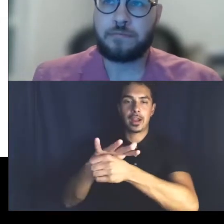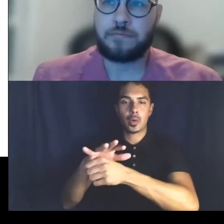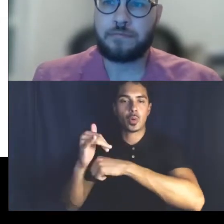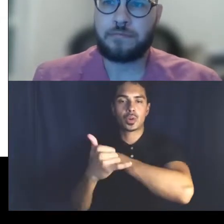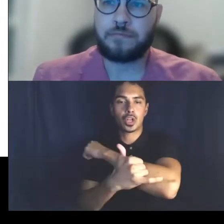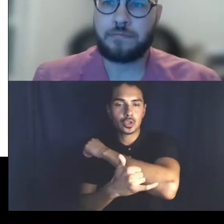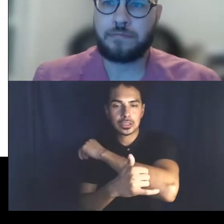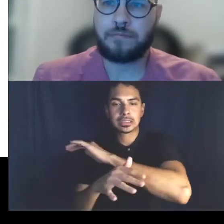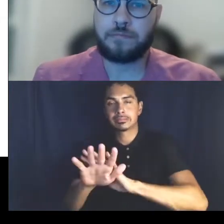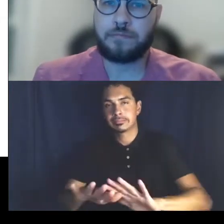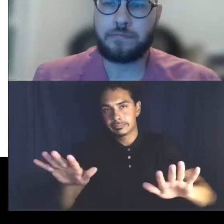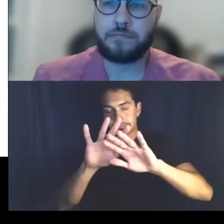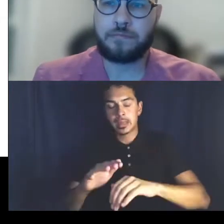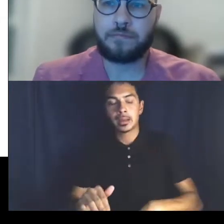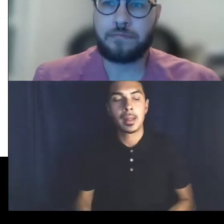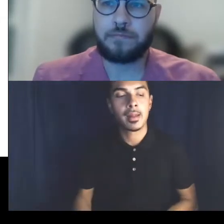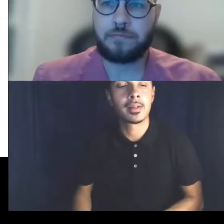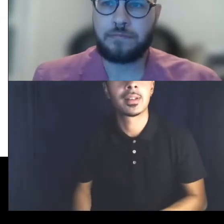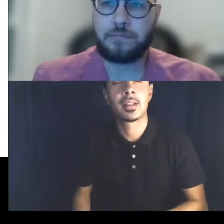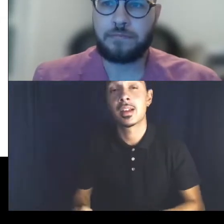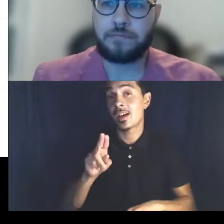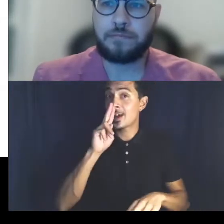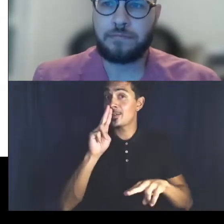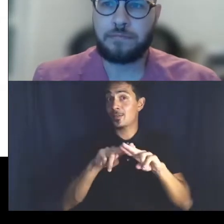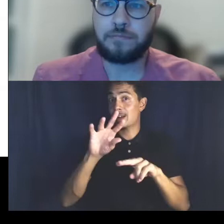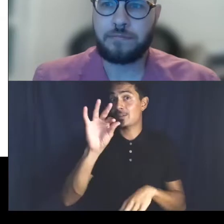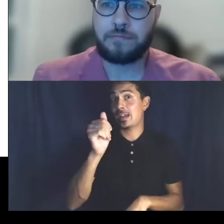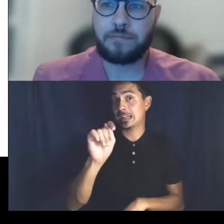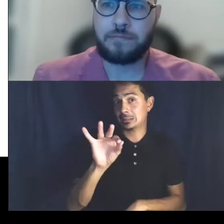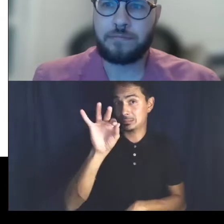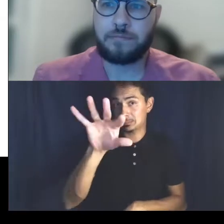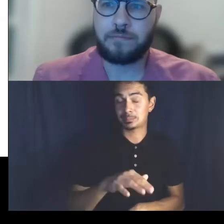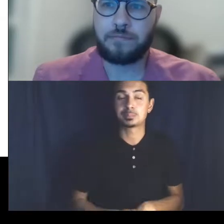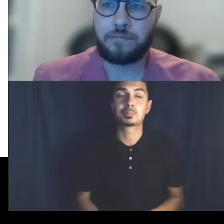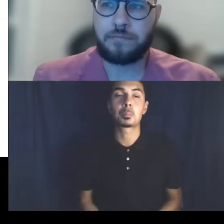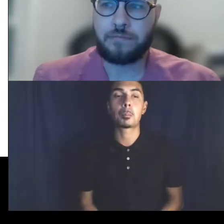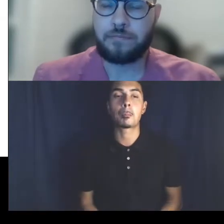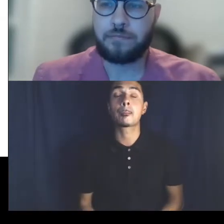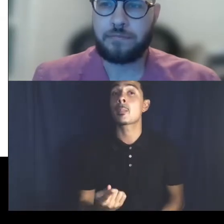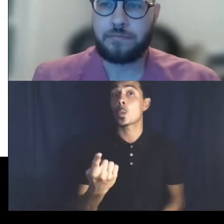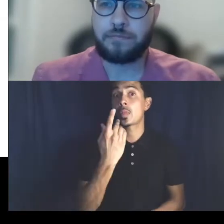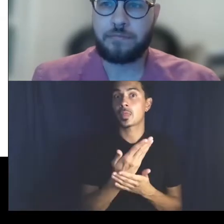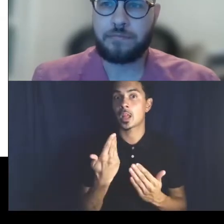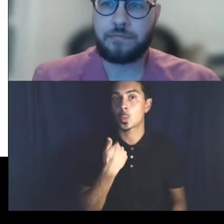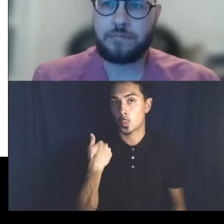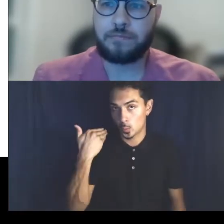and actually, fun fact, one of the things that we know now is that Planned Parenthood is actually